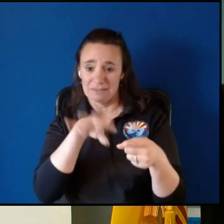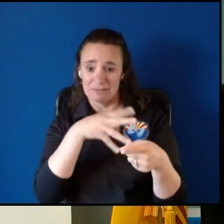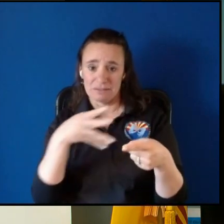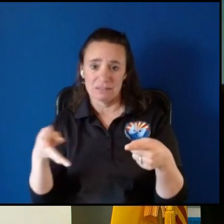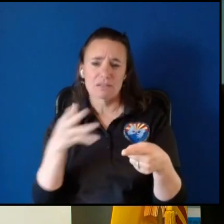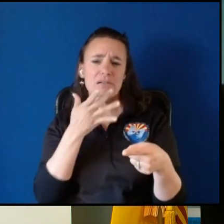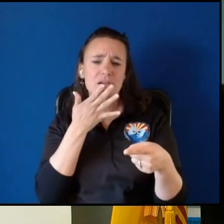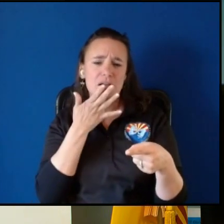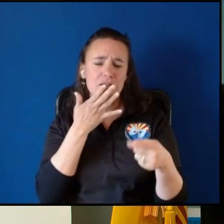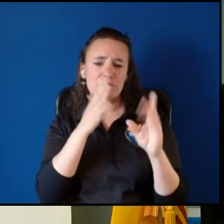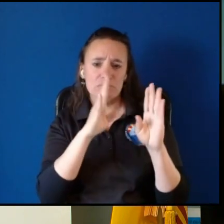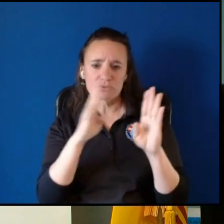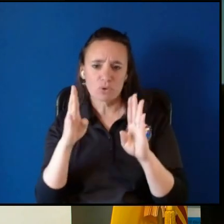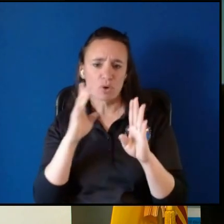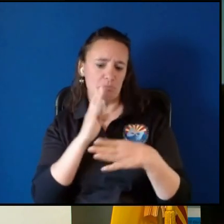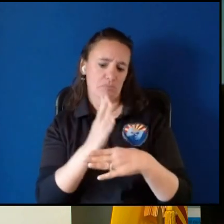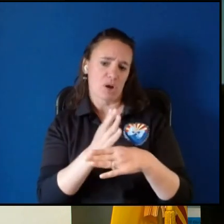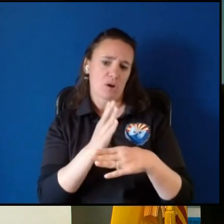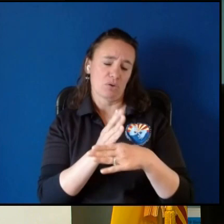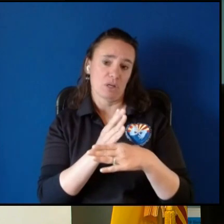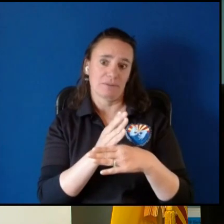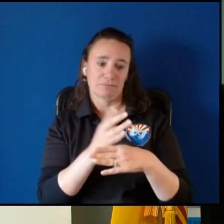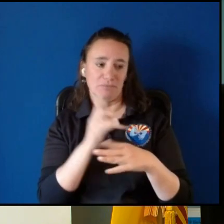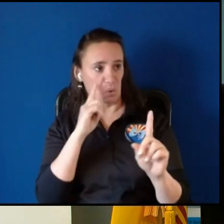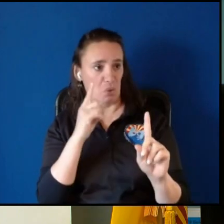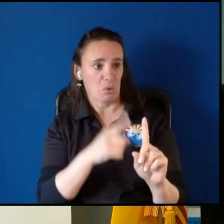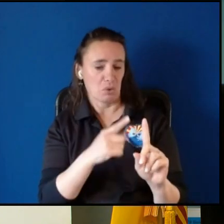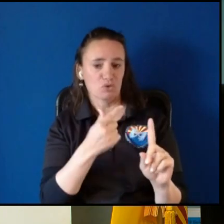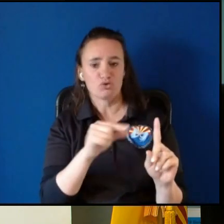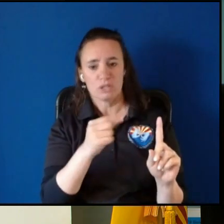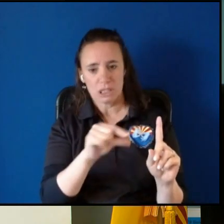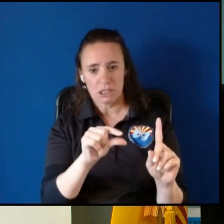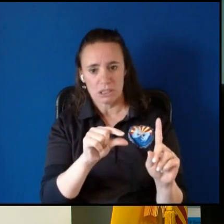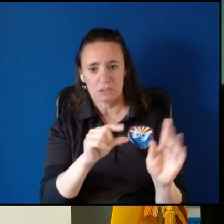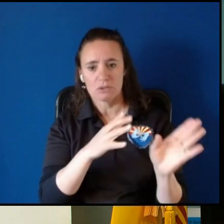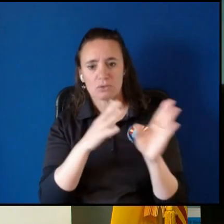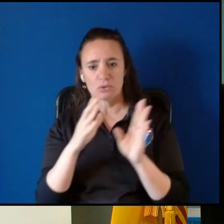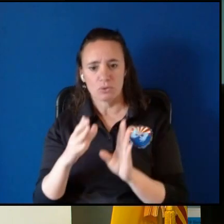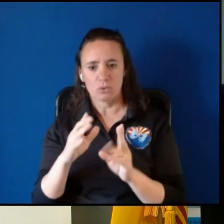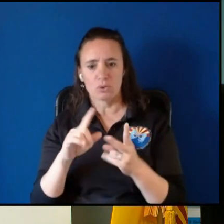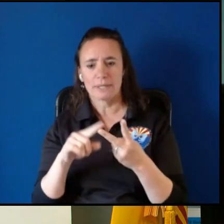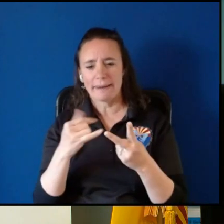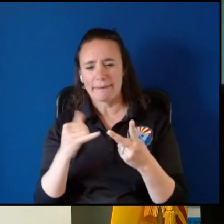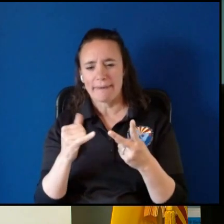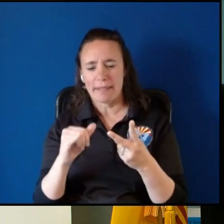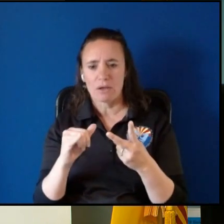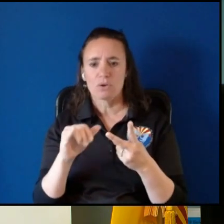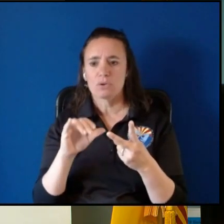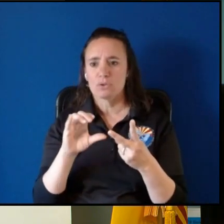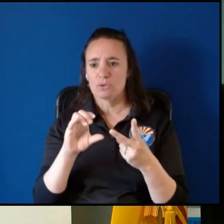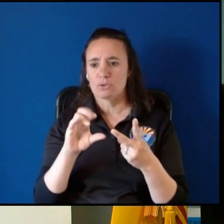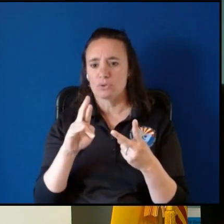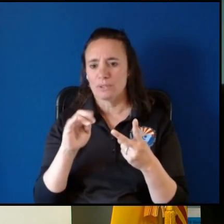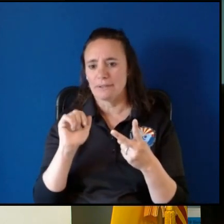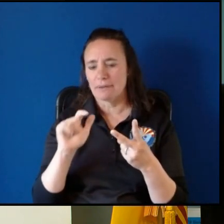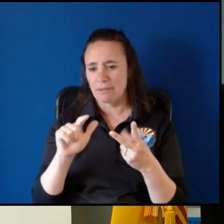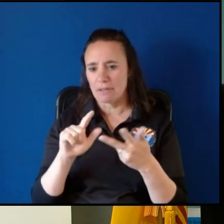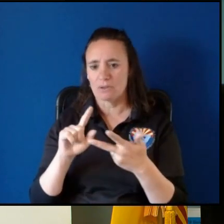The green boxes are possibly critical fire weather. Elements are extreme which is what we don't want, that red, so you can